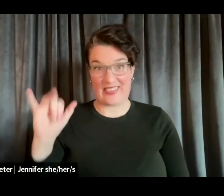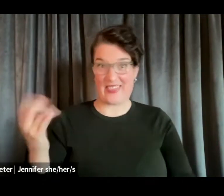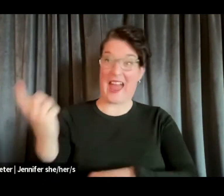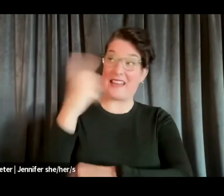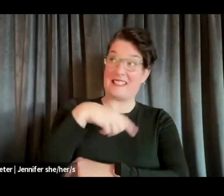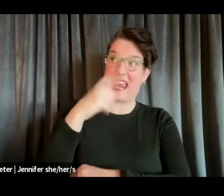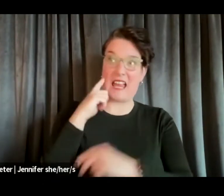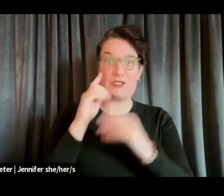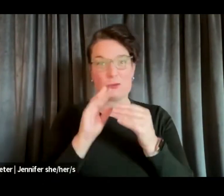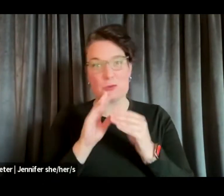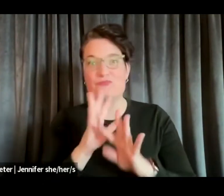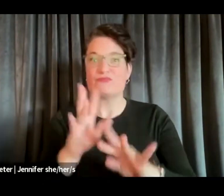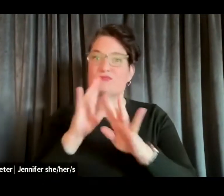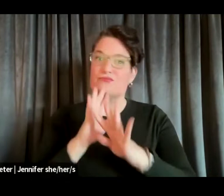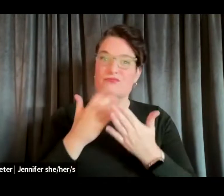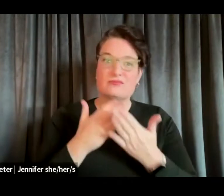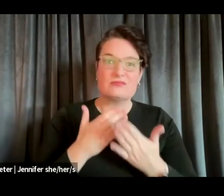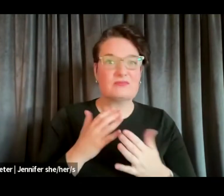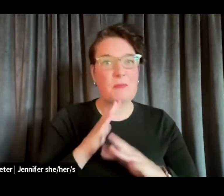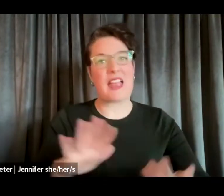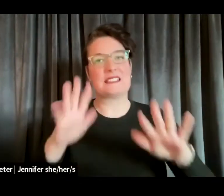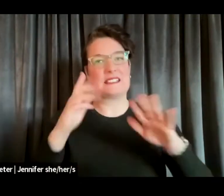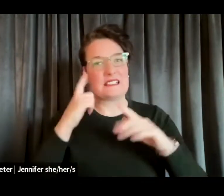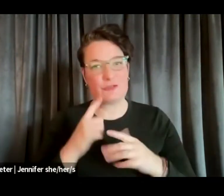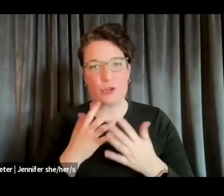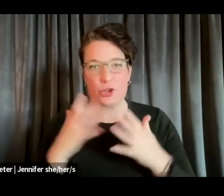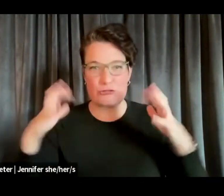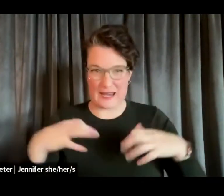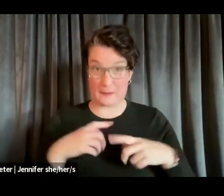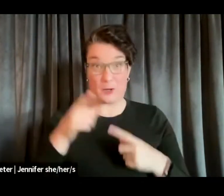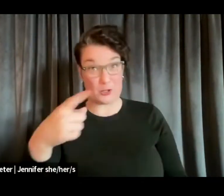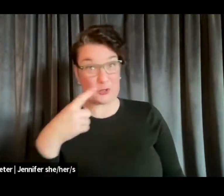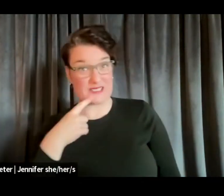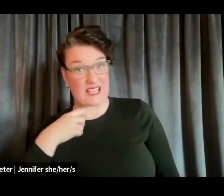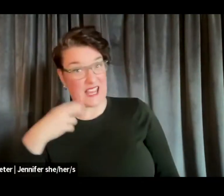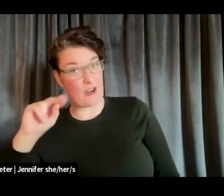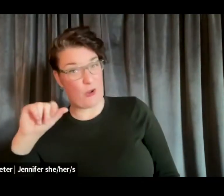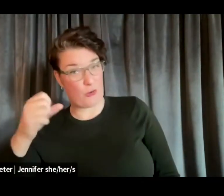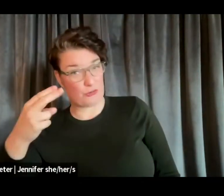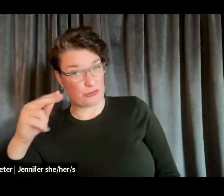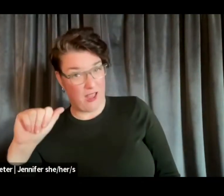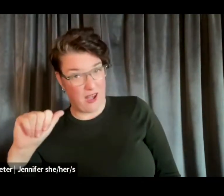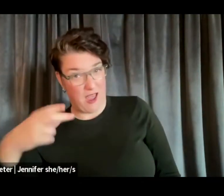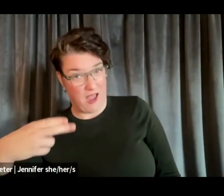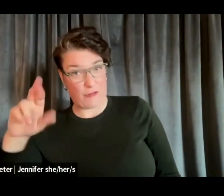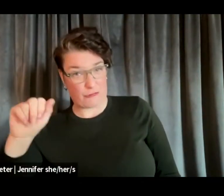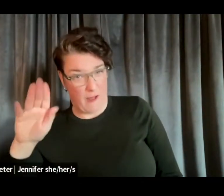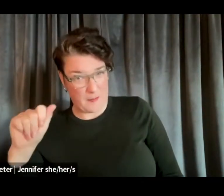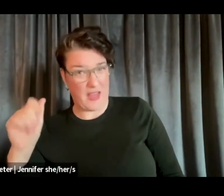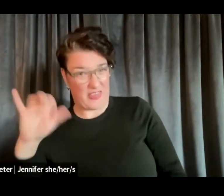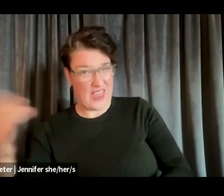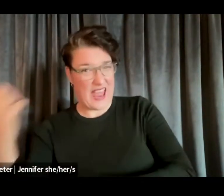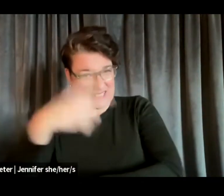but then you were saying Hoshanah Raba is the day that you pound the willows. So there's much more to unfold.